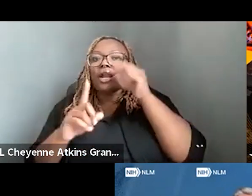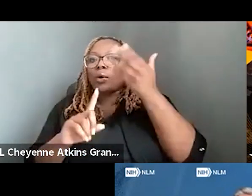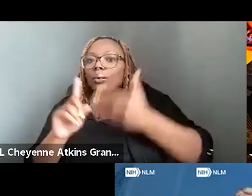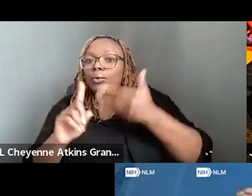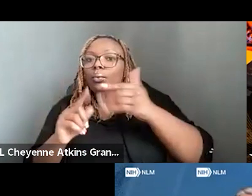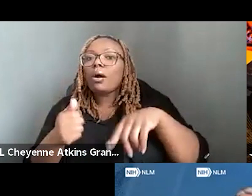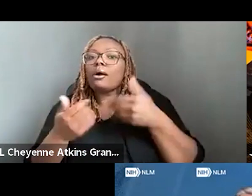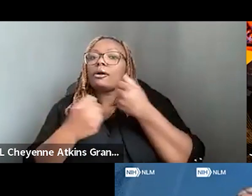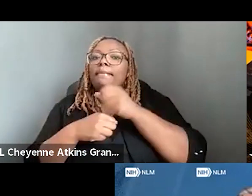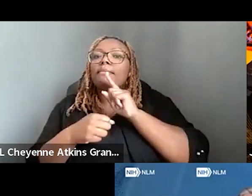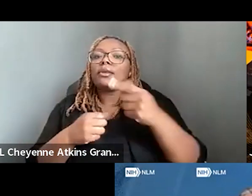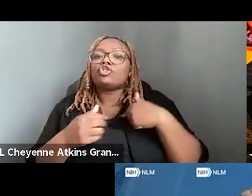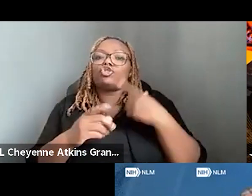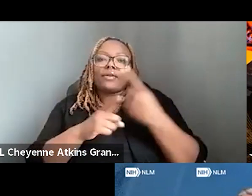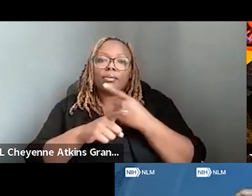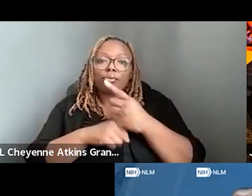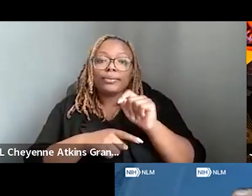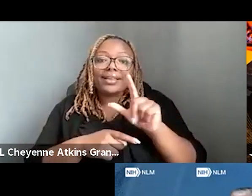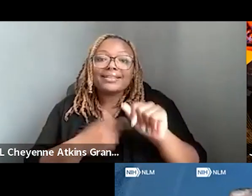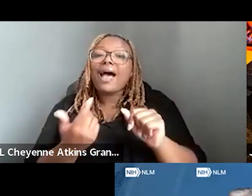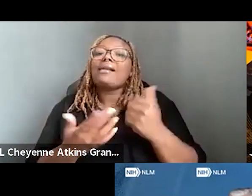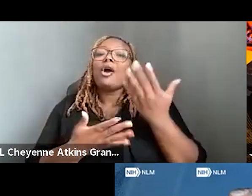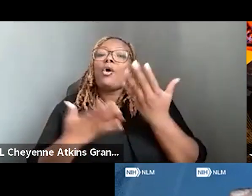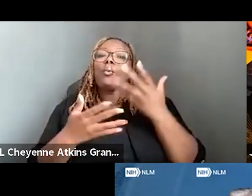and making sure you have the appropriate data, and what information that you should have.